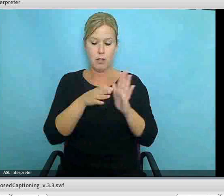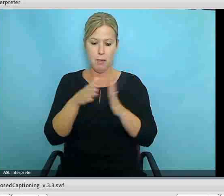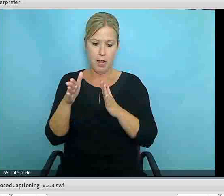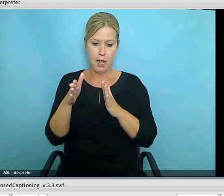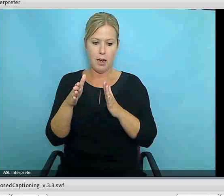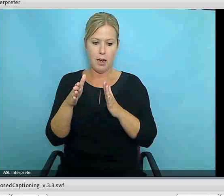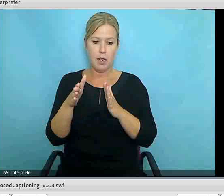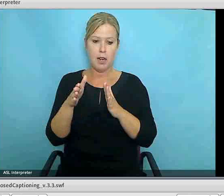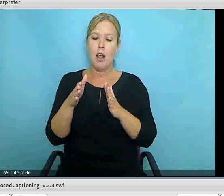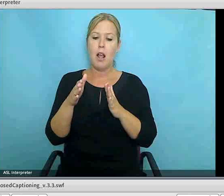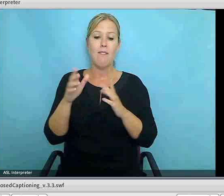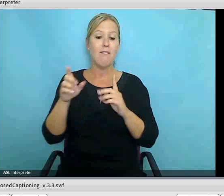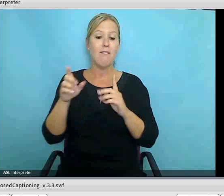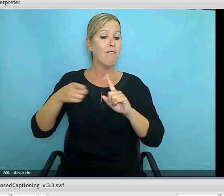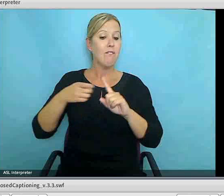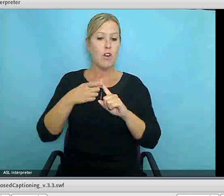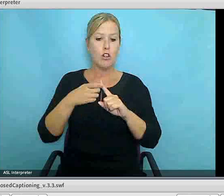And that can happen in two ways.